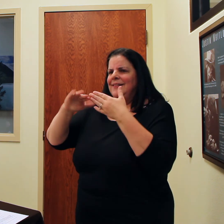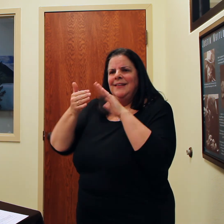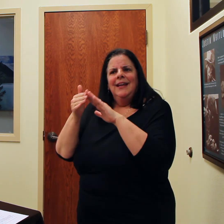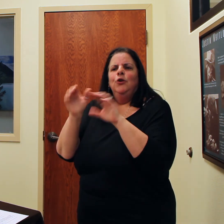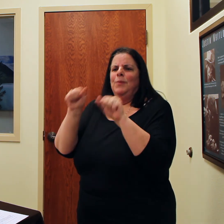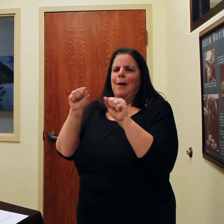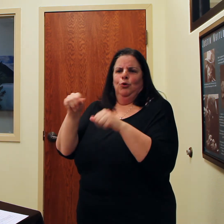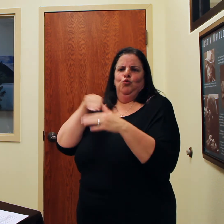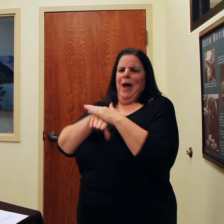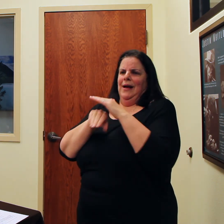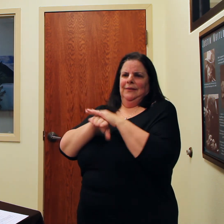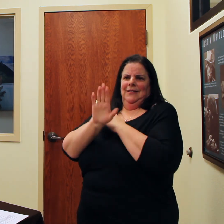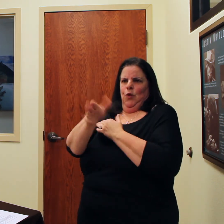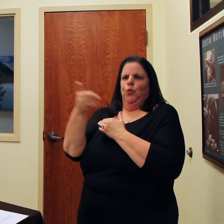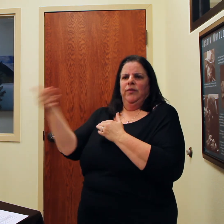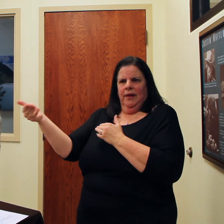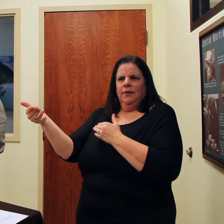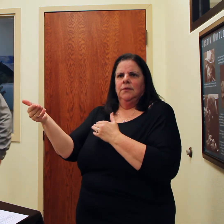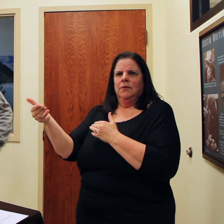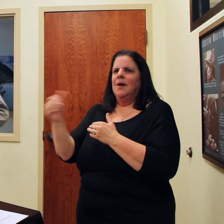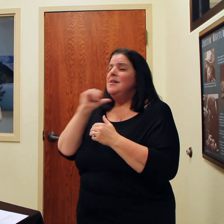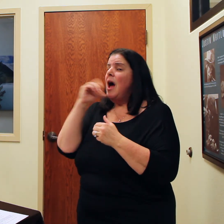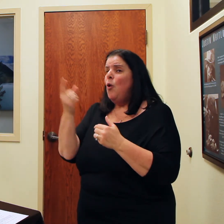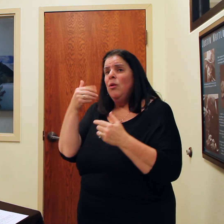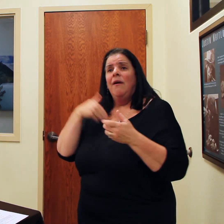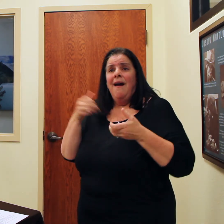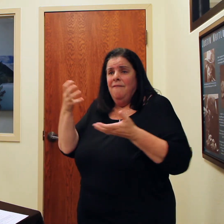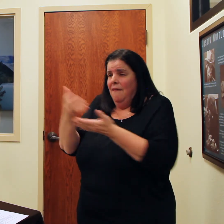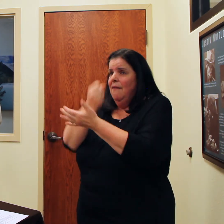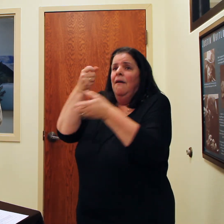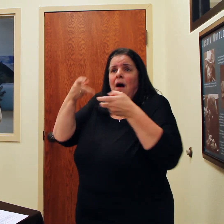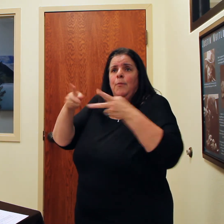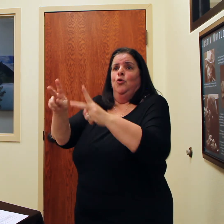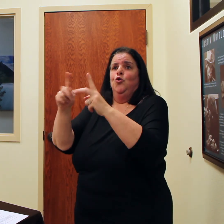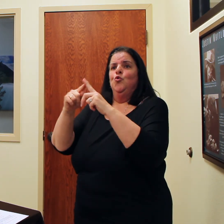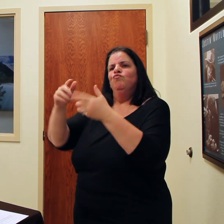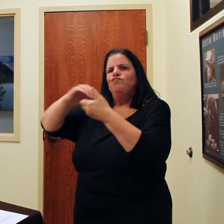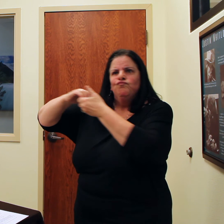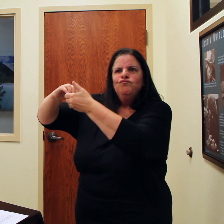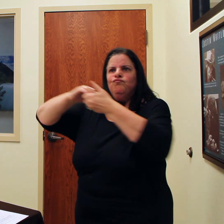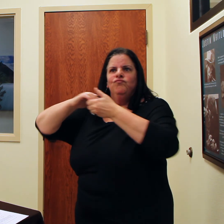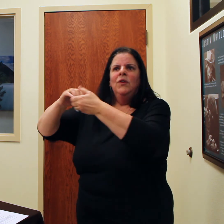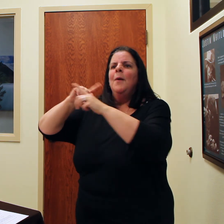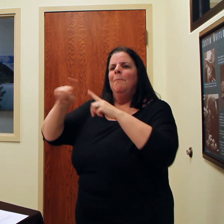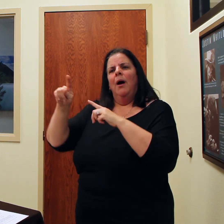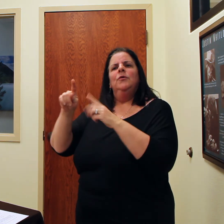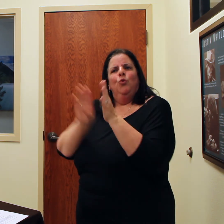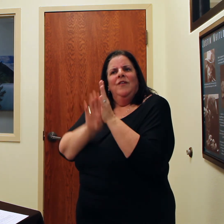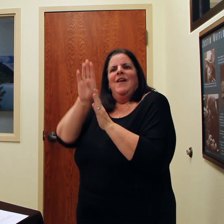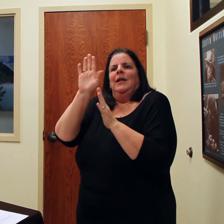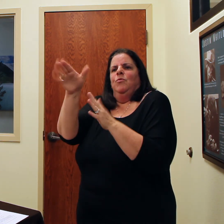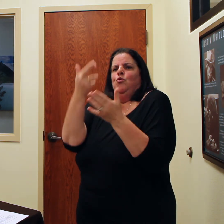and to not only have the opportunity to collaborate with one another but to build those different resources that are available,